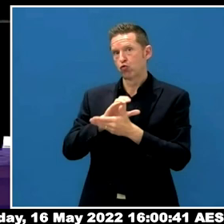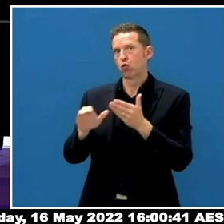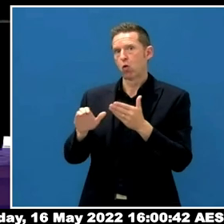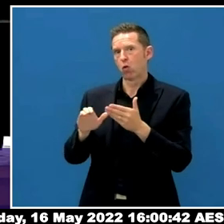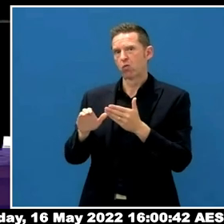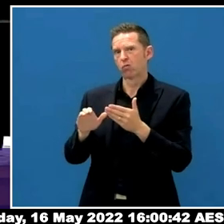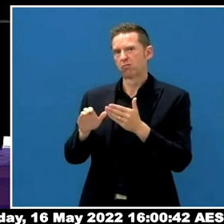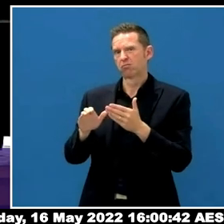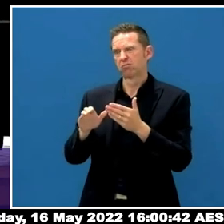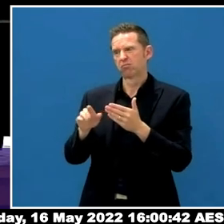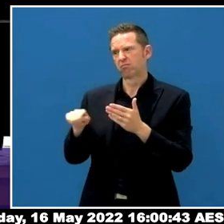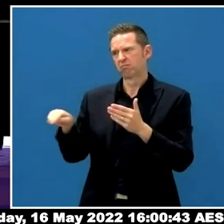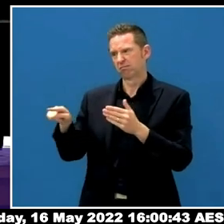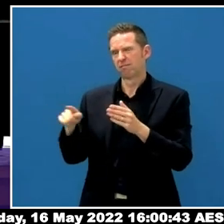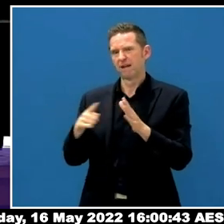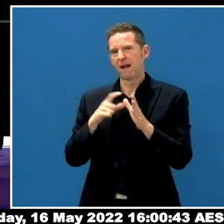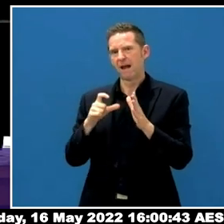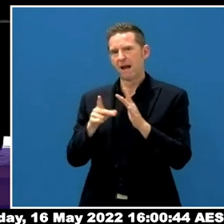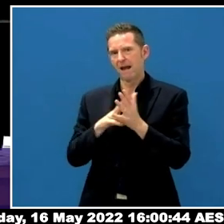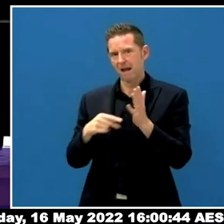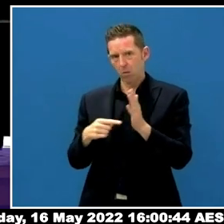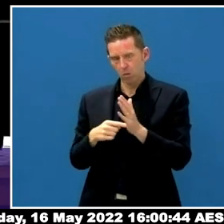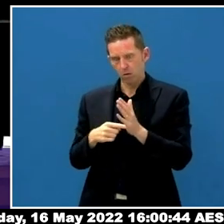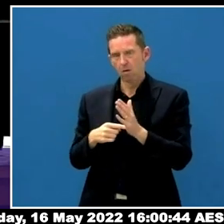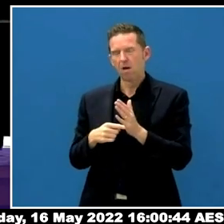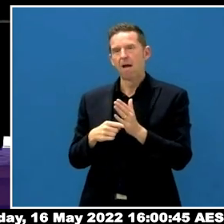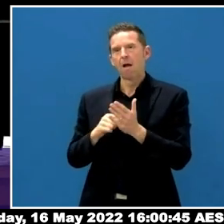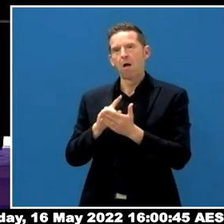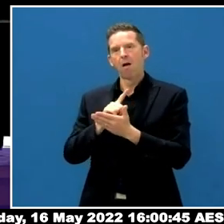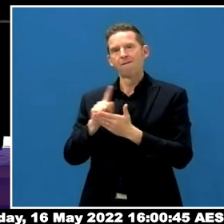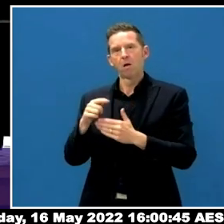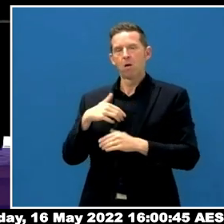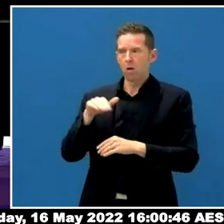I again spoke with her and said, "I've put money into an account.